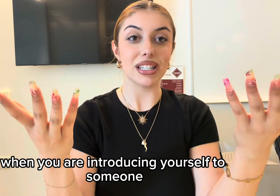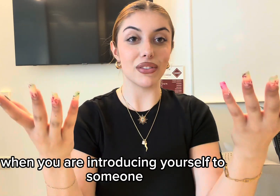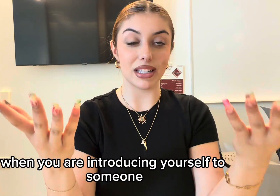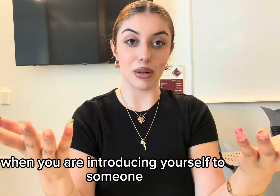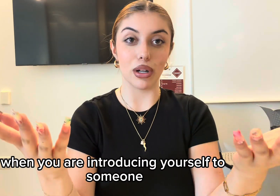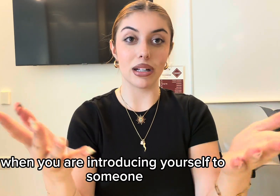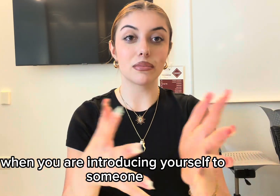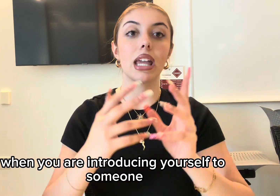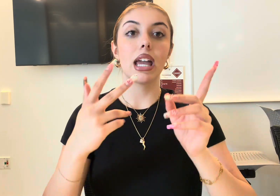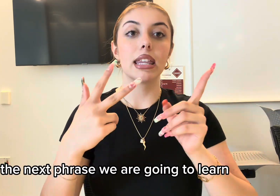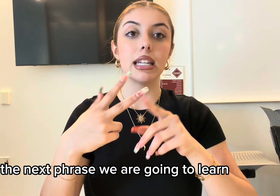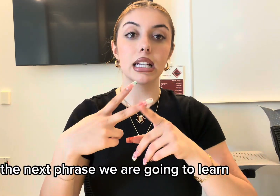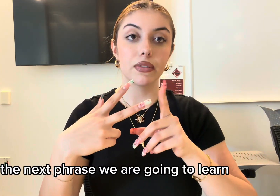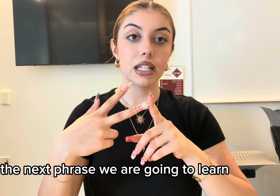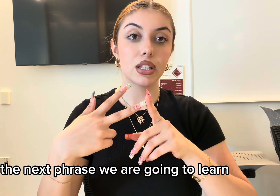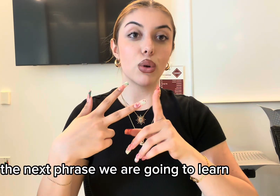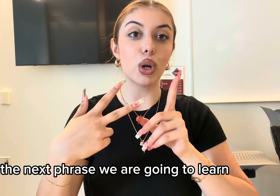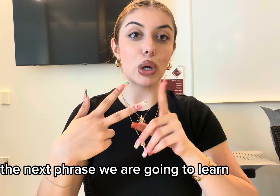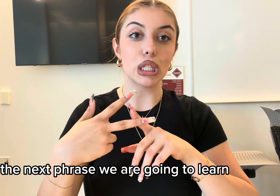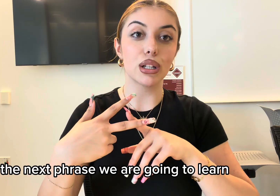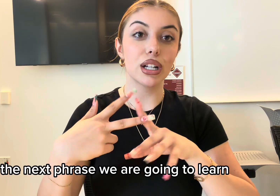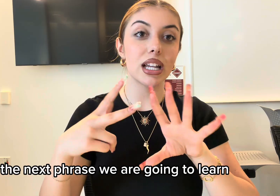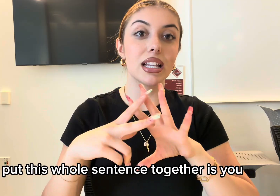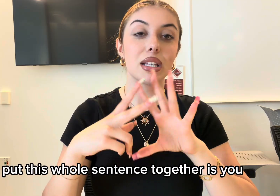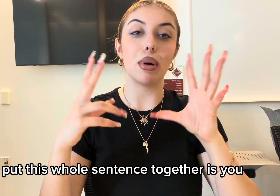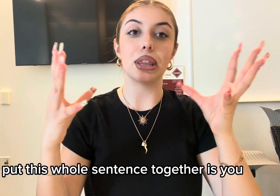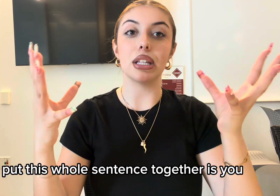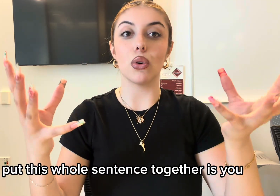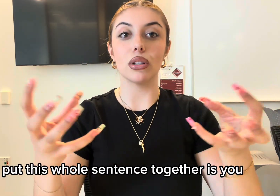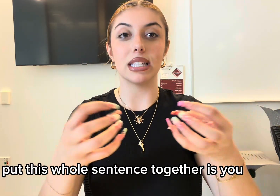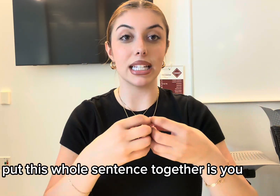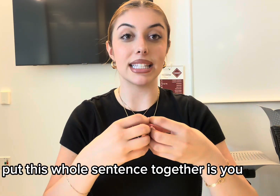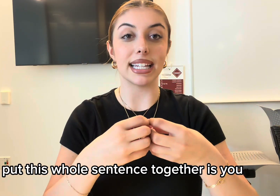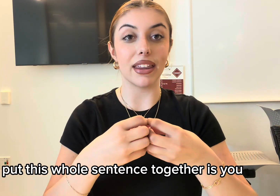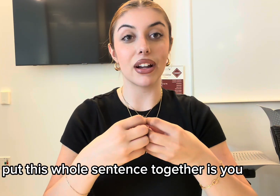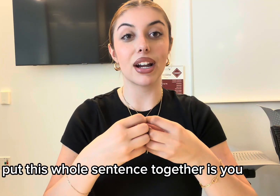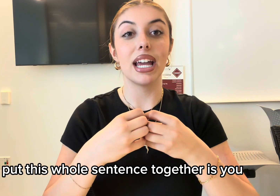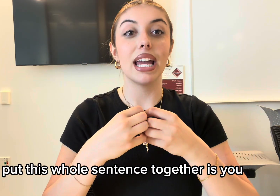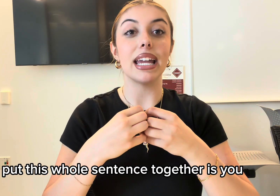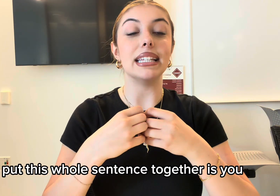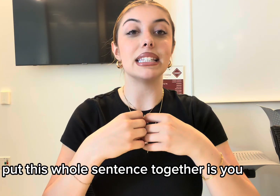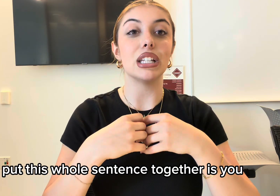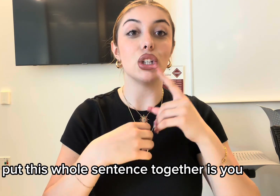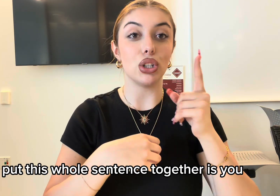yourself to someone. The next phrase we are going to learn to put this whole sentence together is